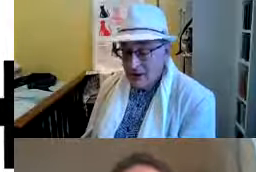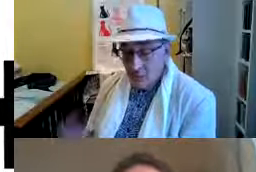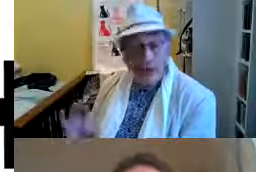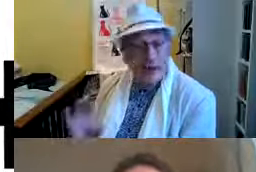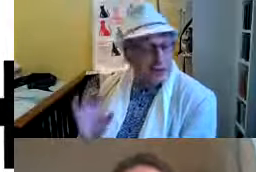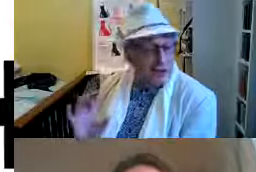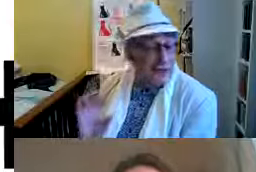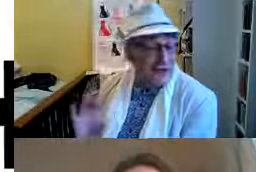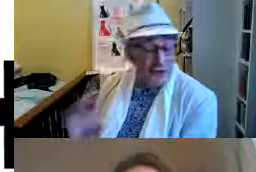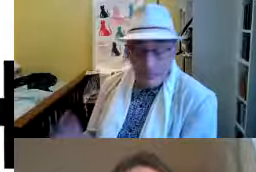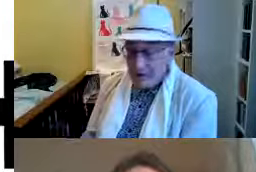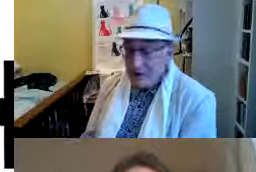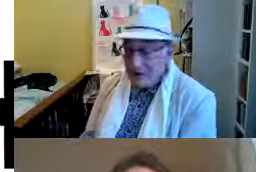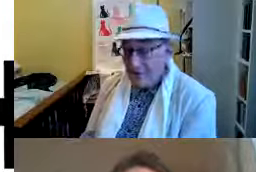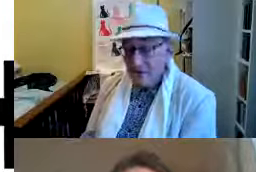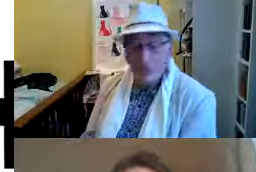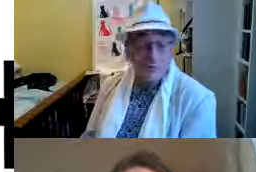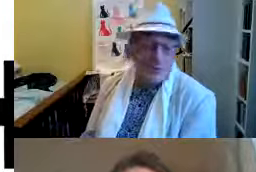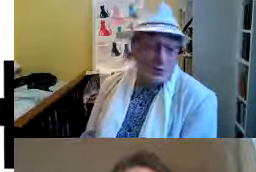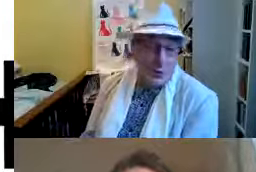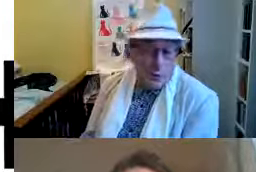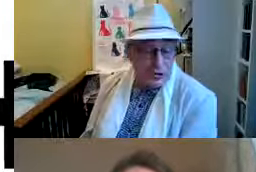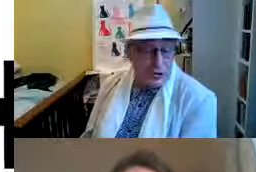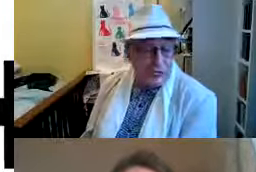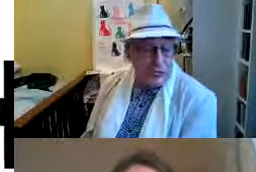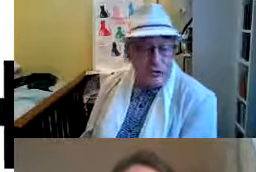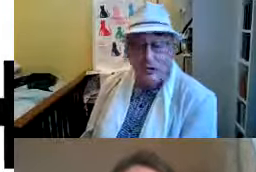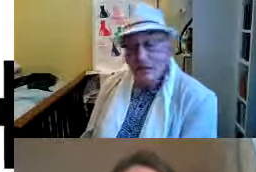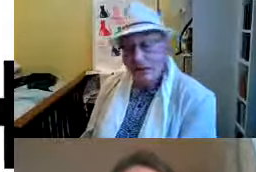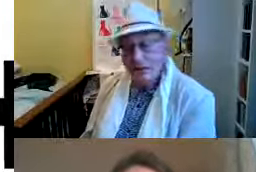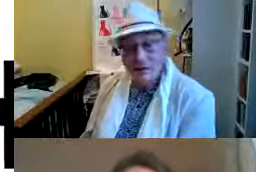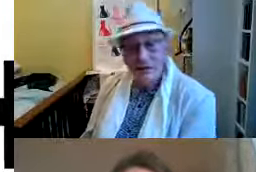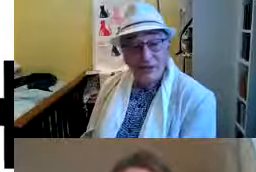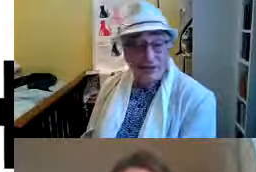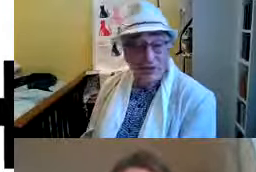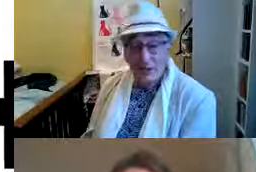i would like to do a five minute break around quarter to three ten to three just so that you